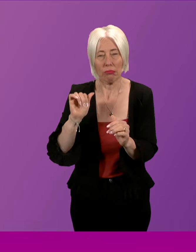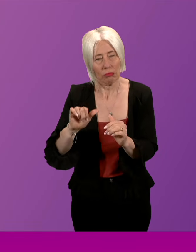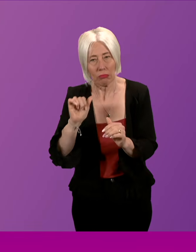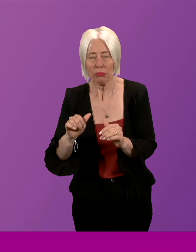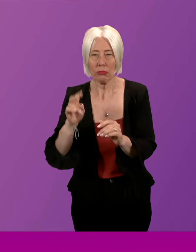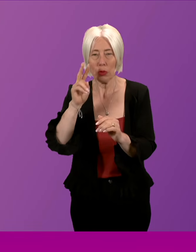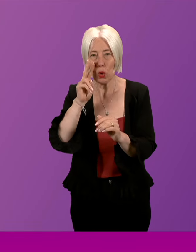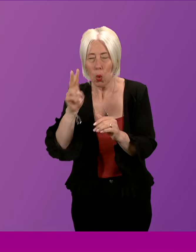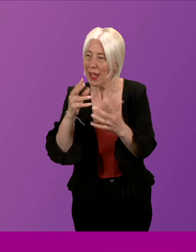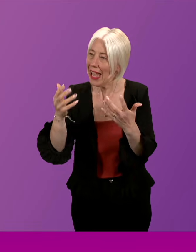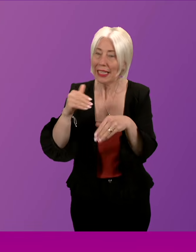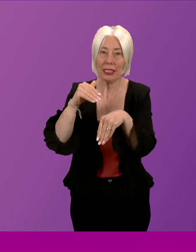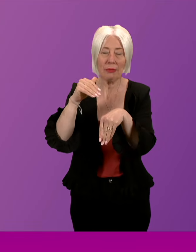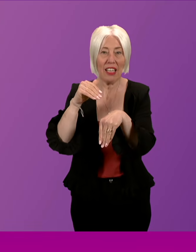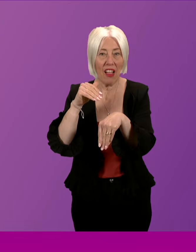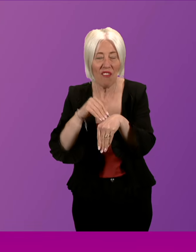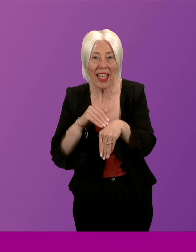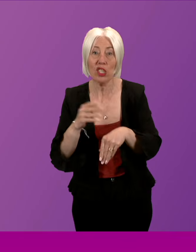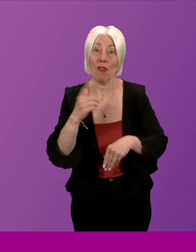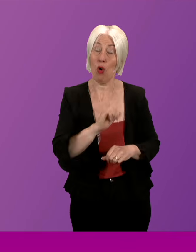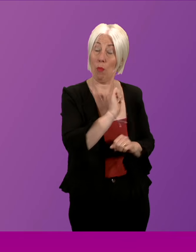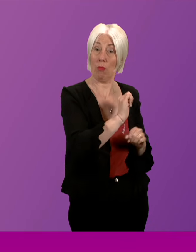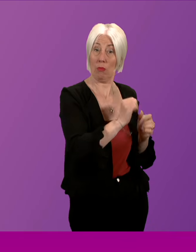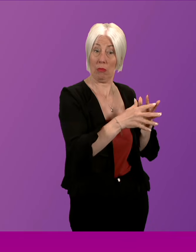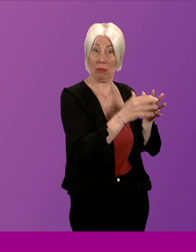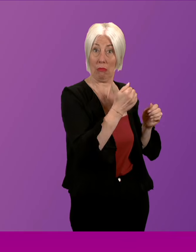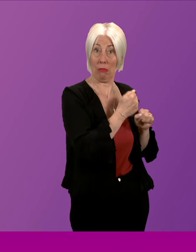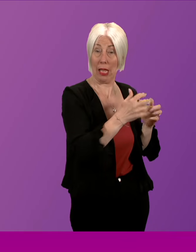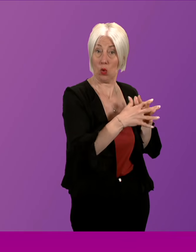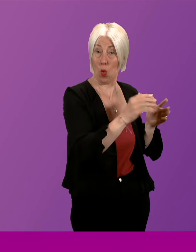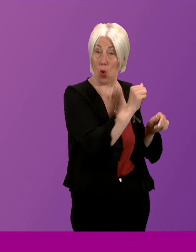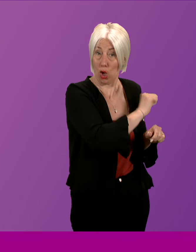the implications of the Queen Elizabeth university hospital situation. However, I air to Parliament